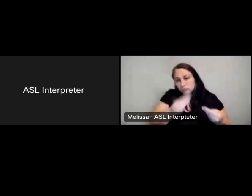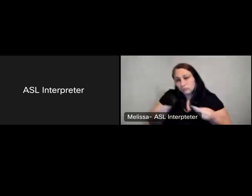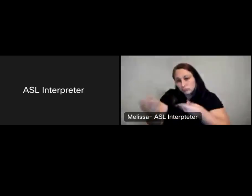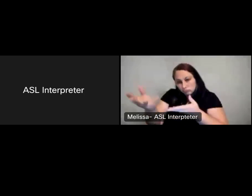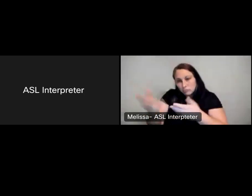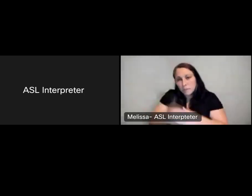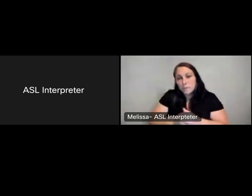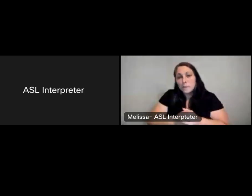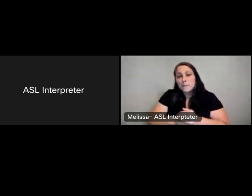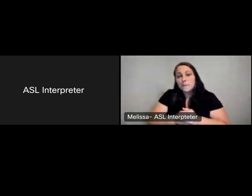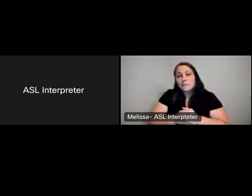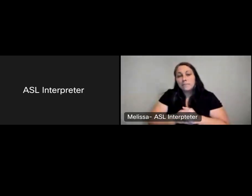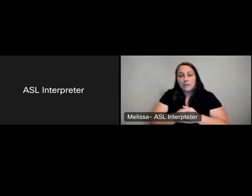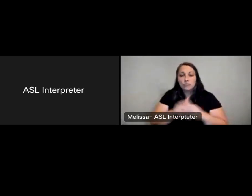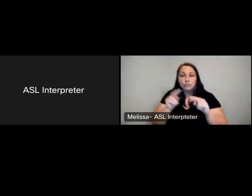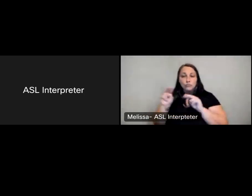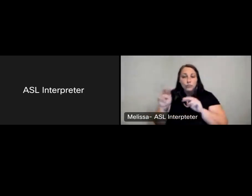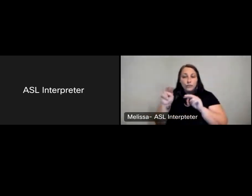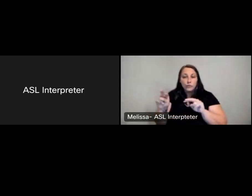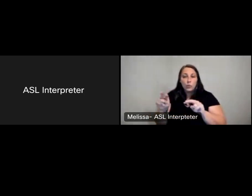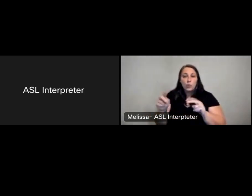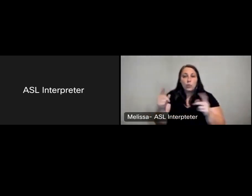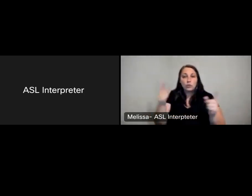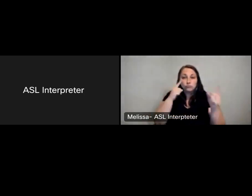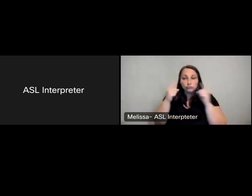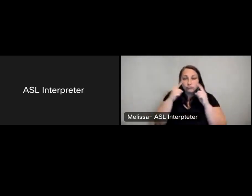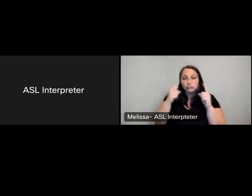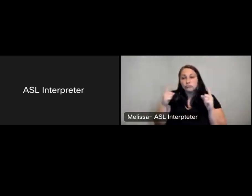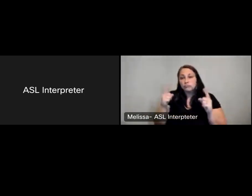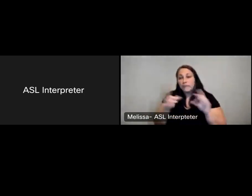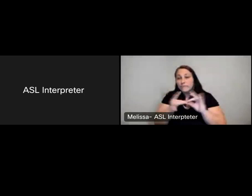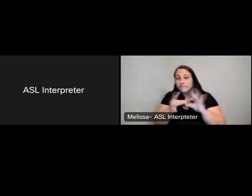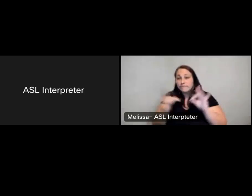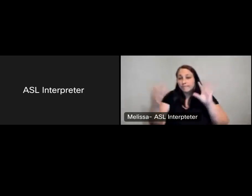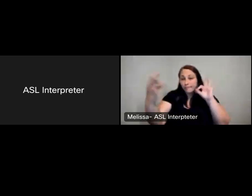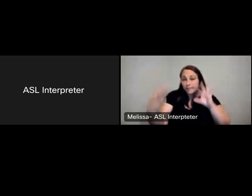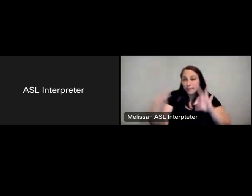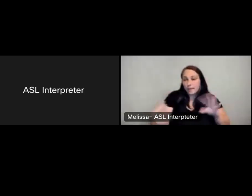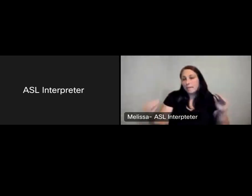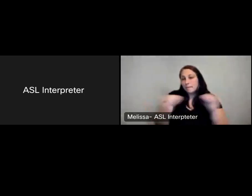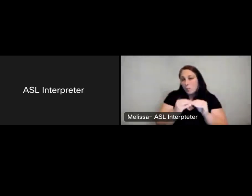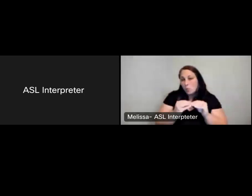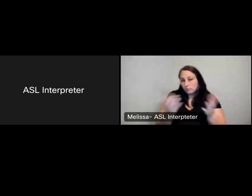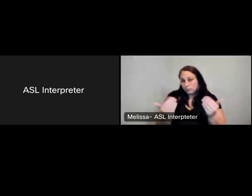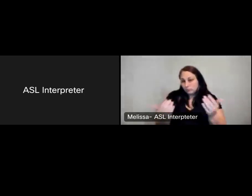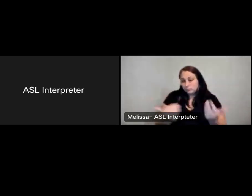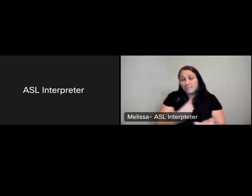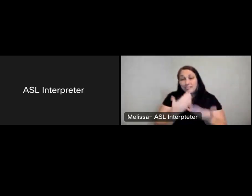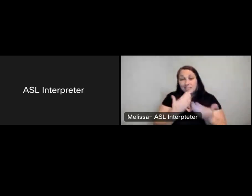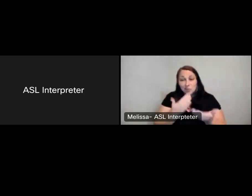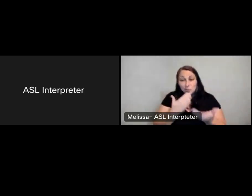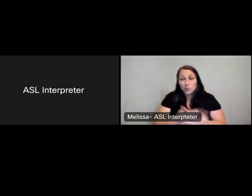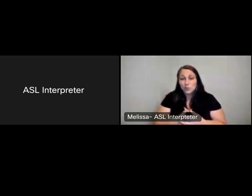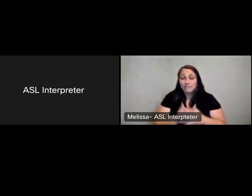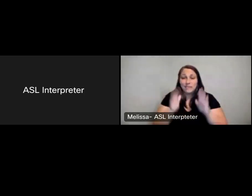forward to continuing to hear more uh comments and feedback thank you and have a great evening